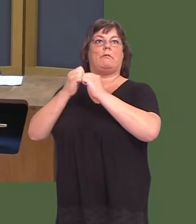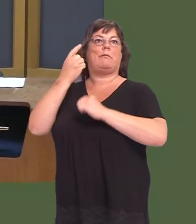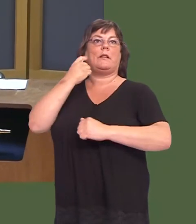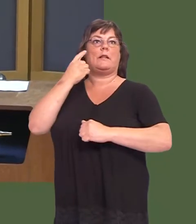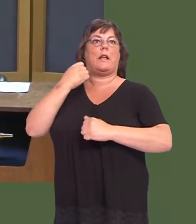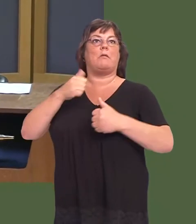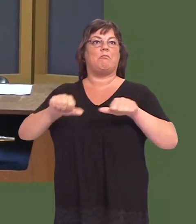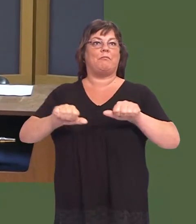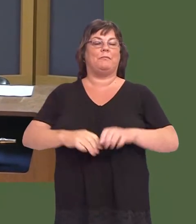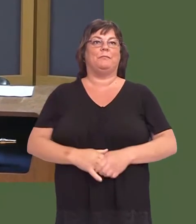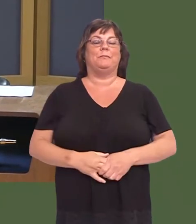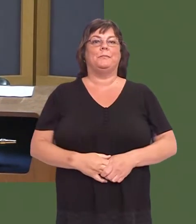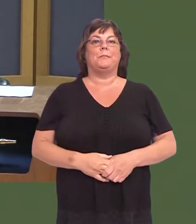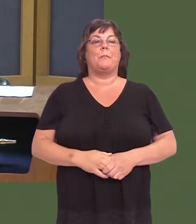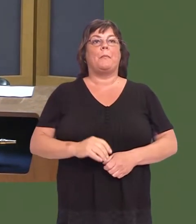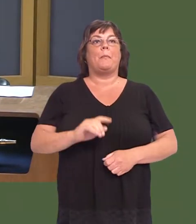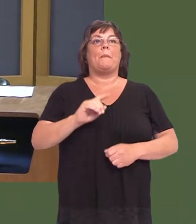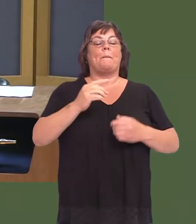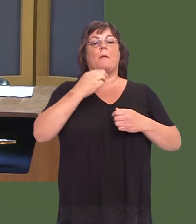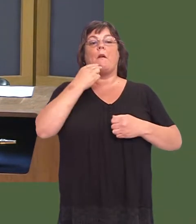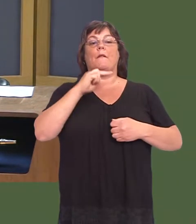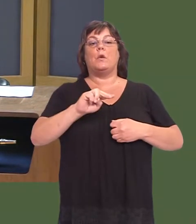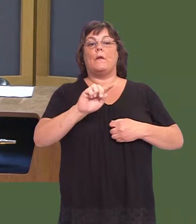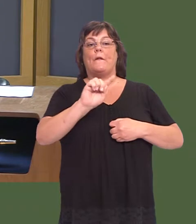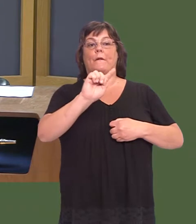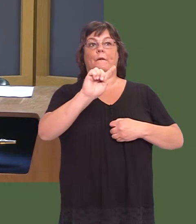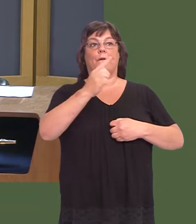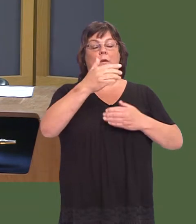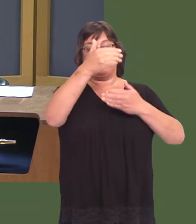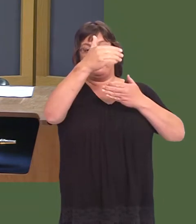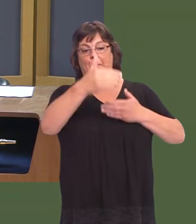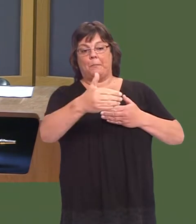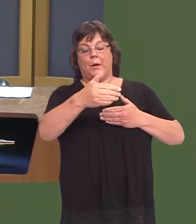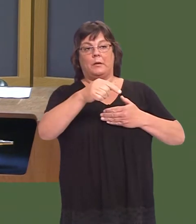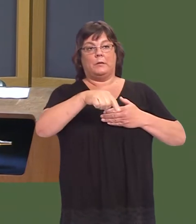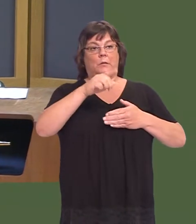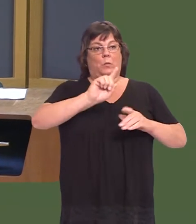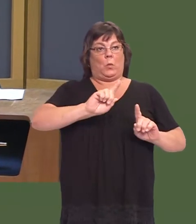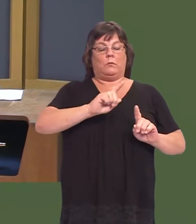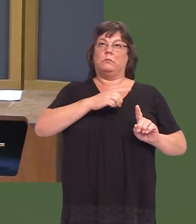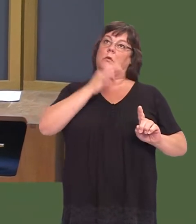and, the first question, David Rees. David Rees: 1.